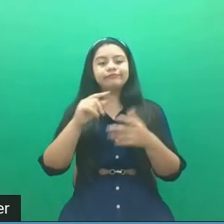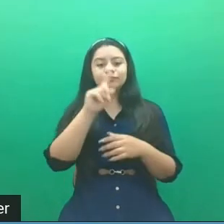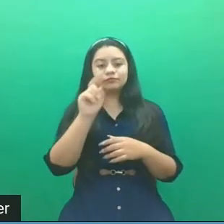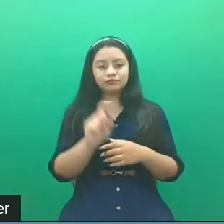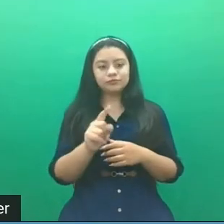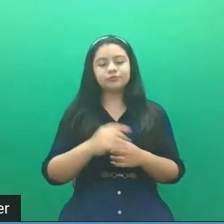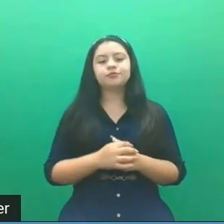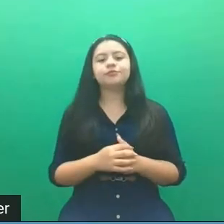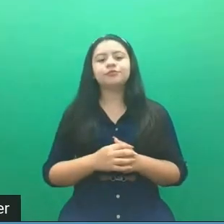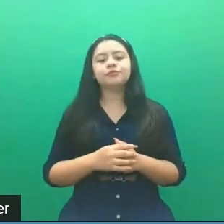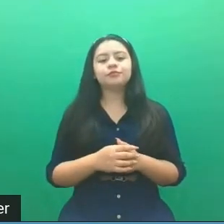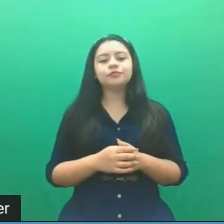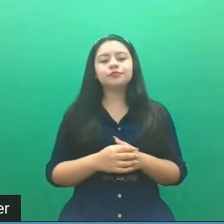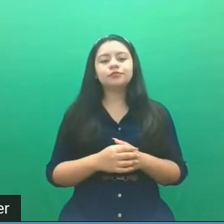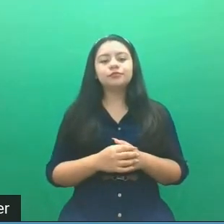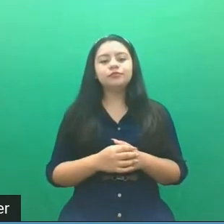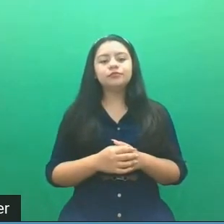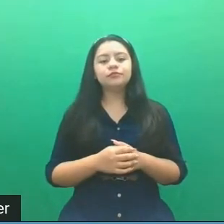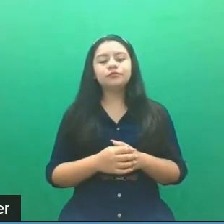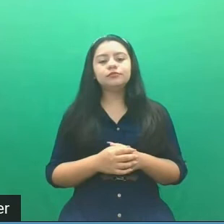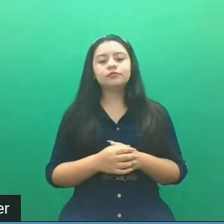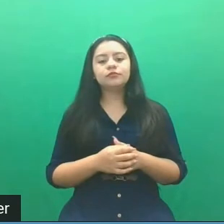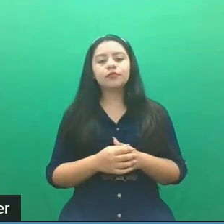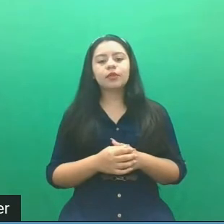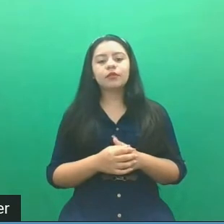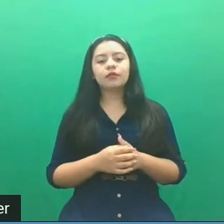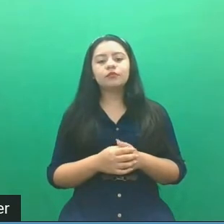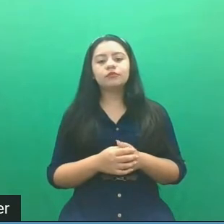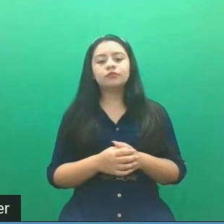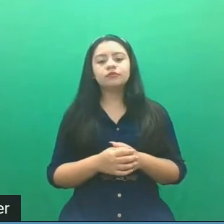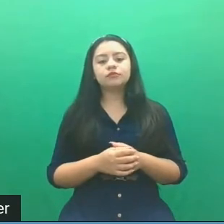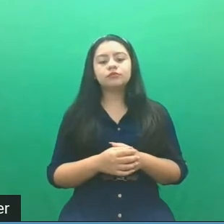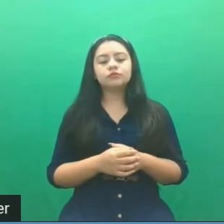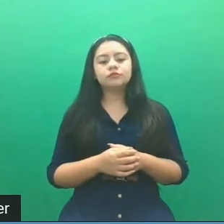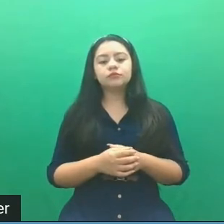the attendee says I often get pinged on the length of my alternative text